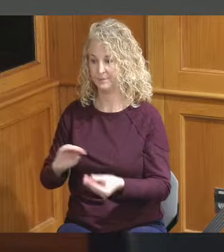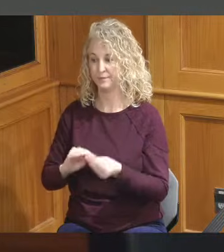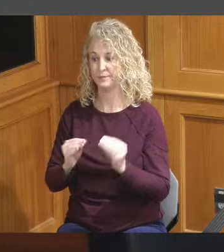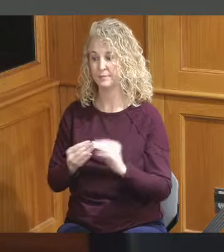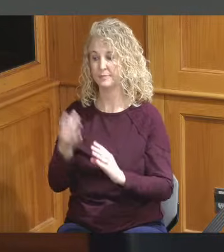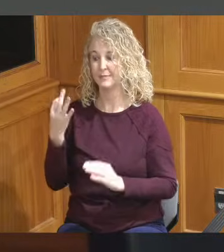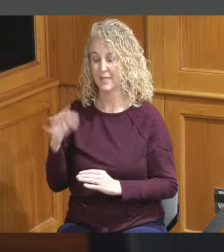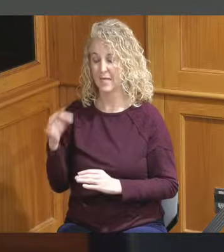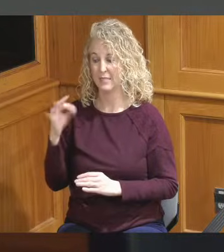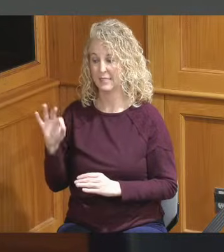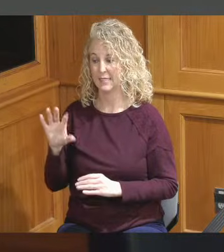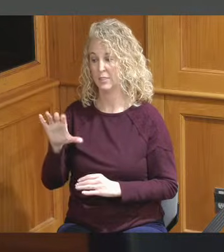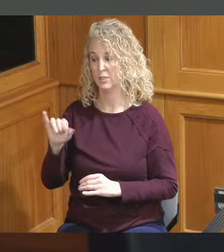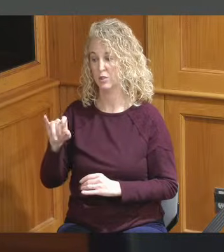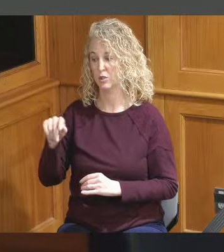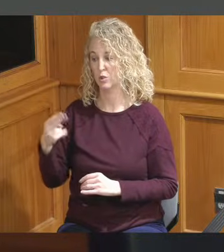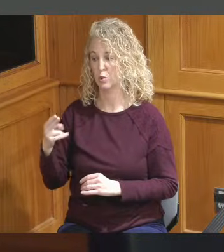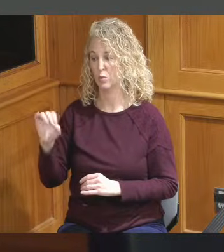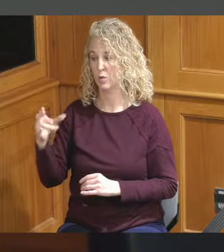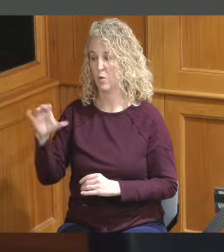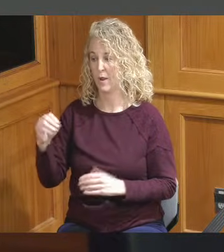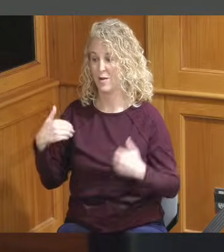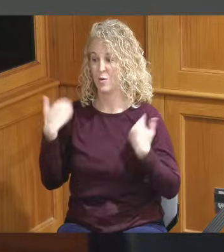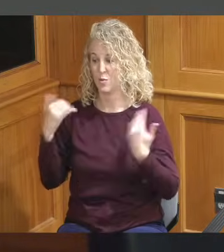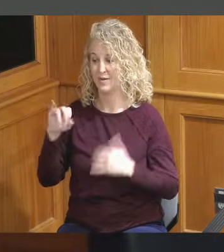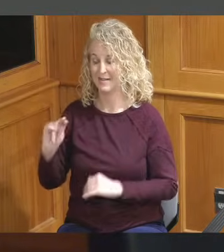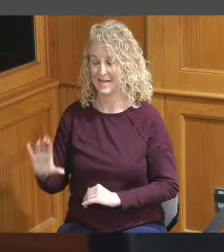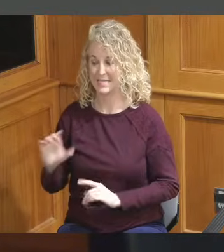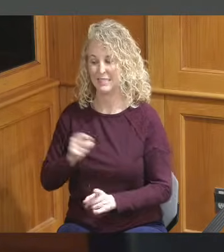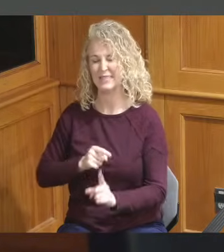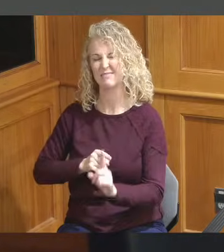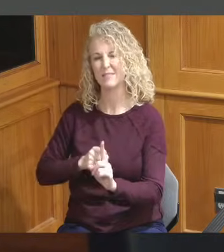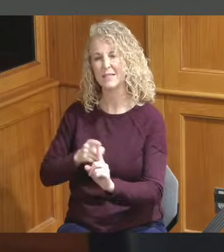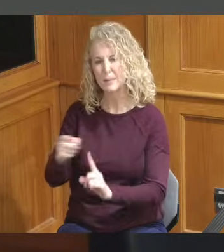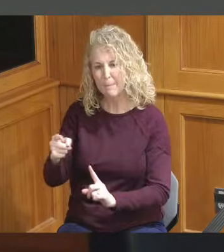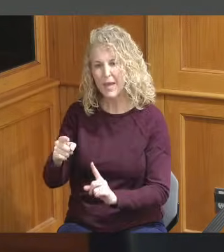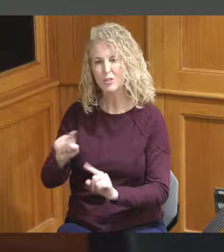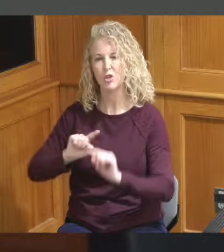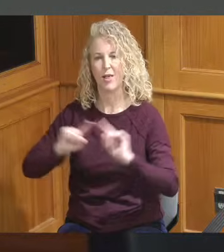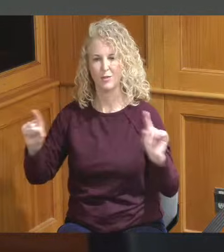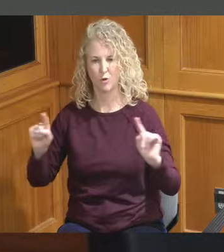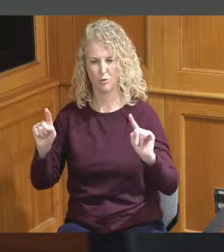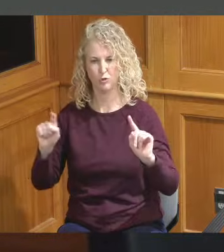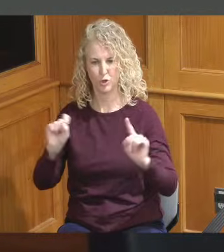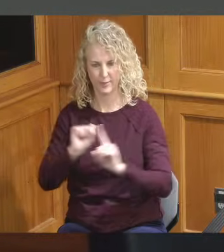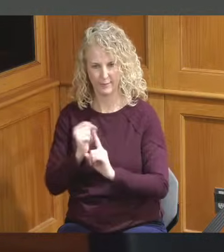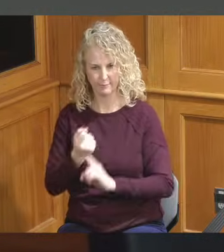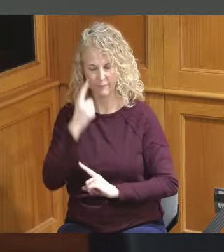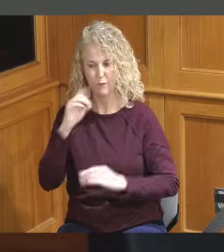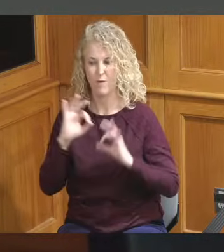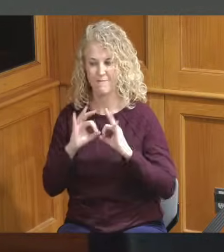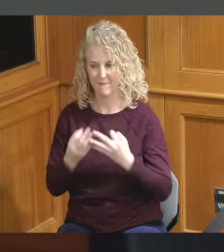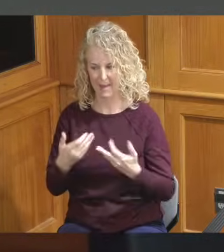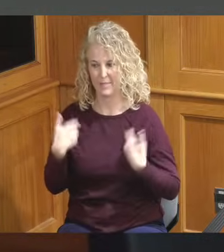19 is an agreement with Specialized Alternatives for Family and Youth Ohio for Resource Family